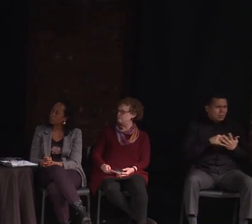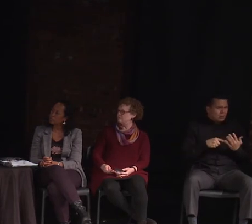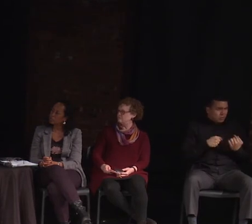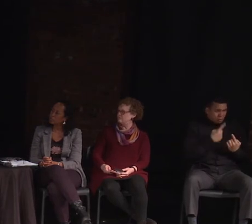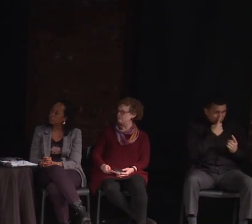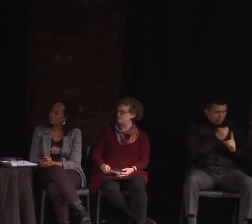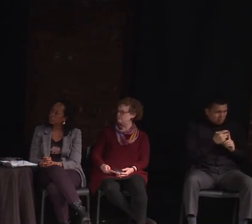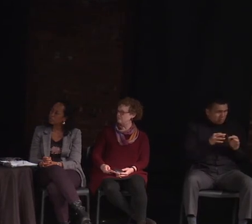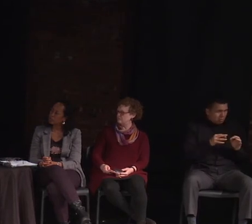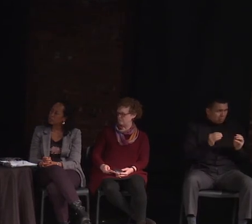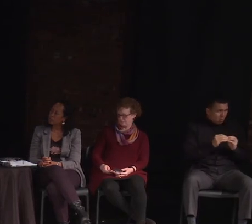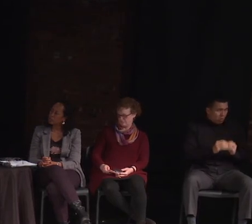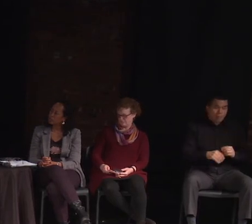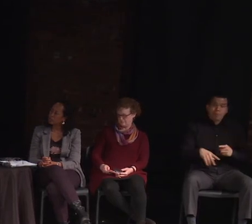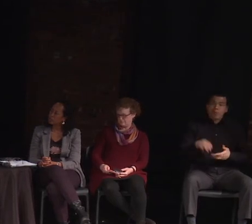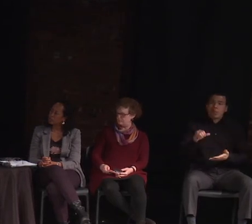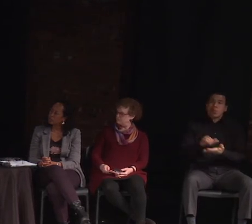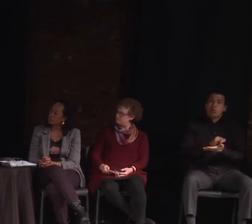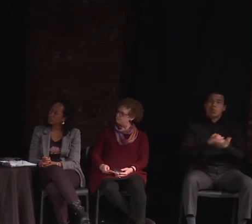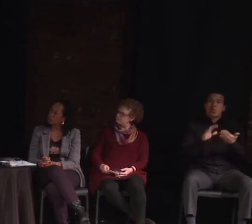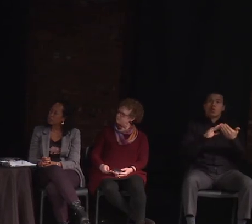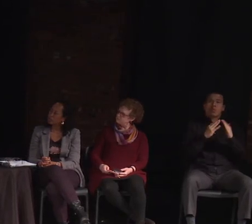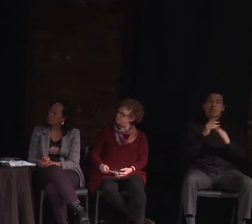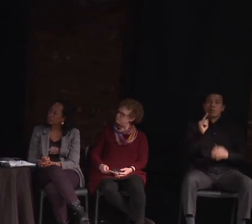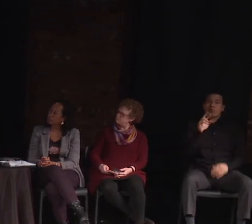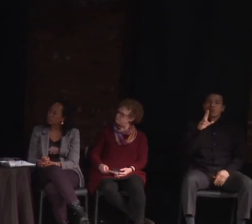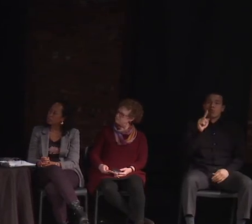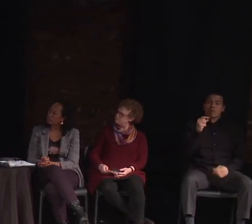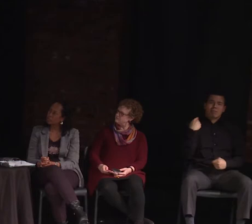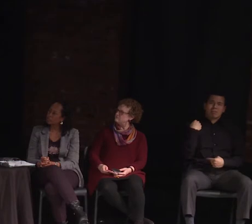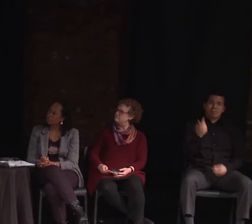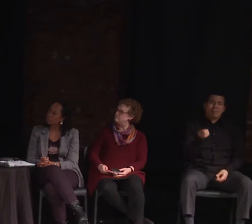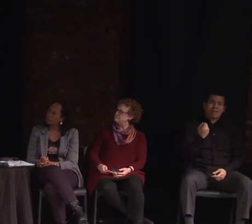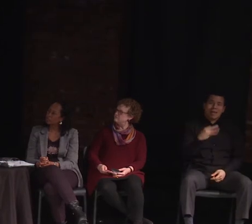The New York Community Trust has been around since 1924.